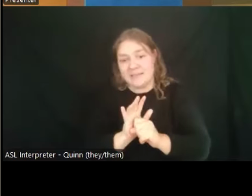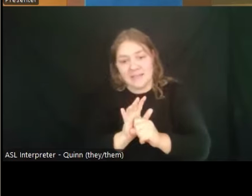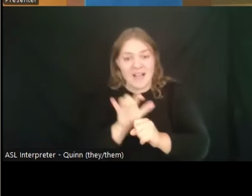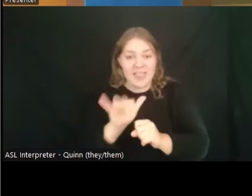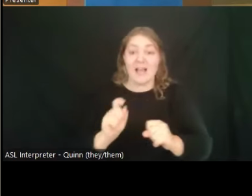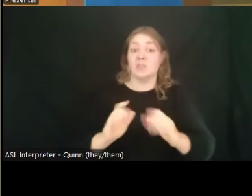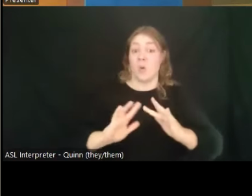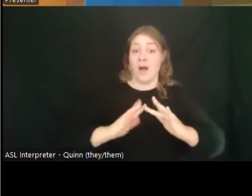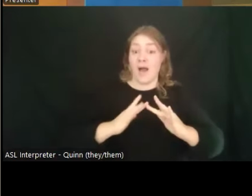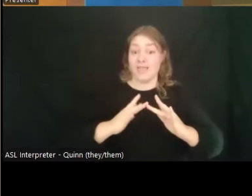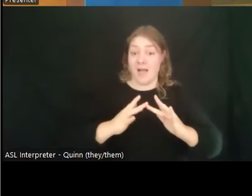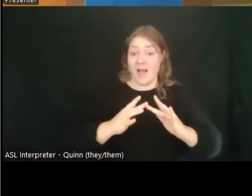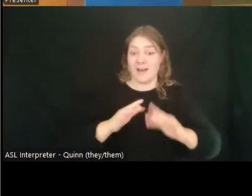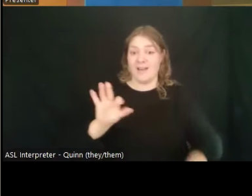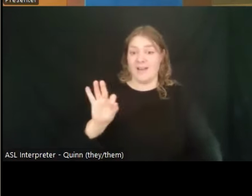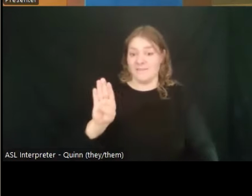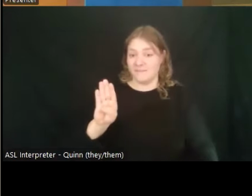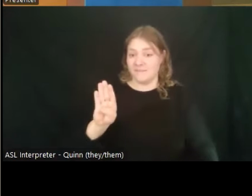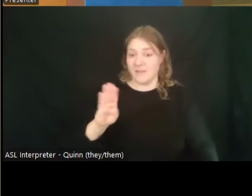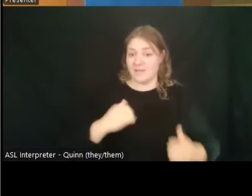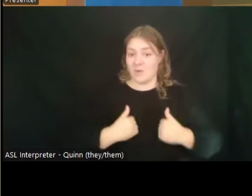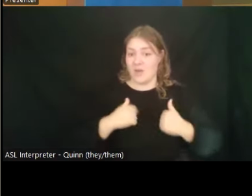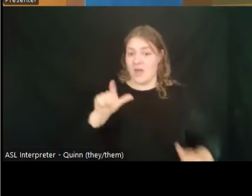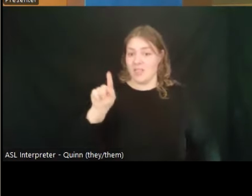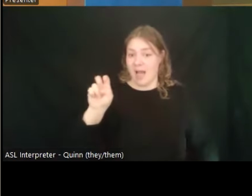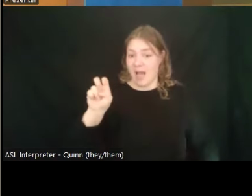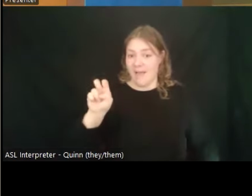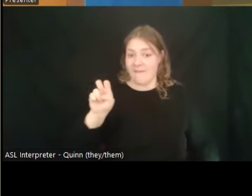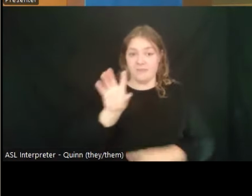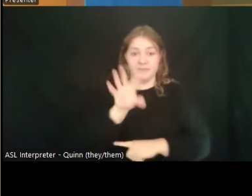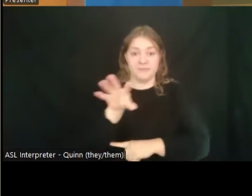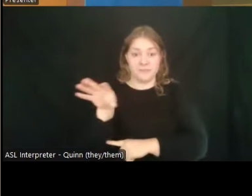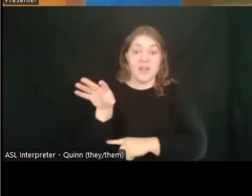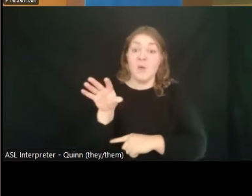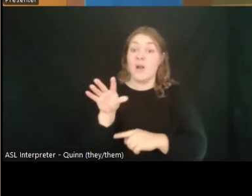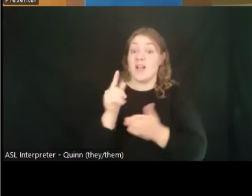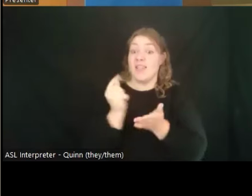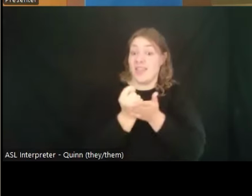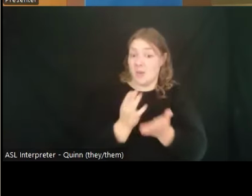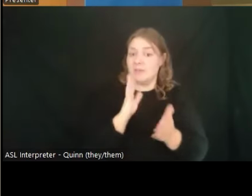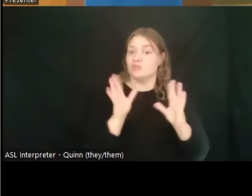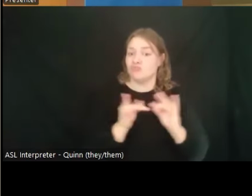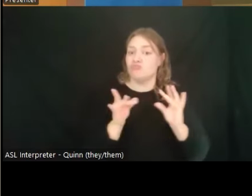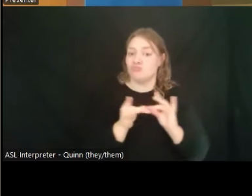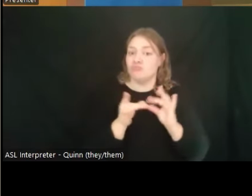and we did a Facebook live where um the therapist actually commentated on each and every um artwork